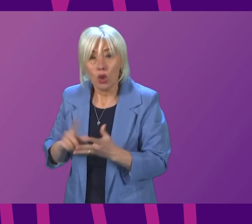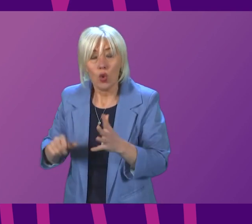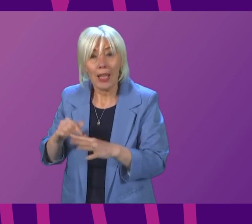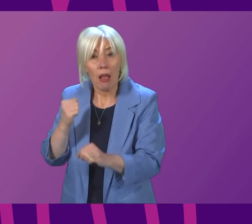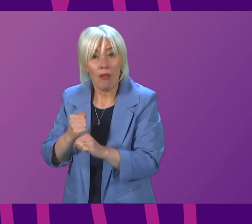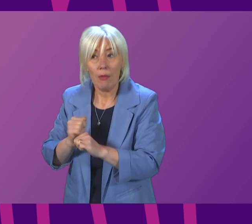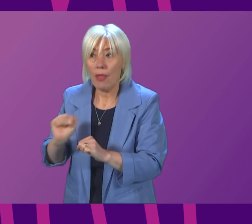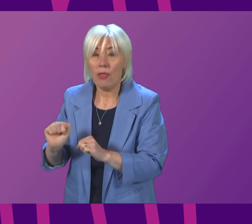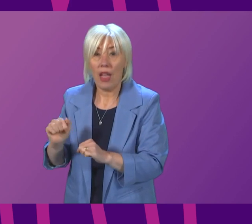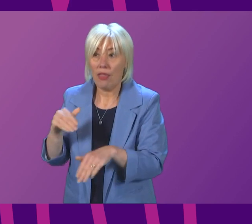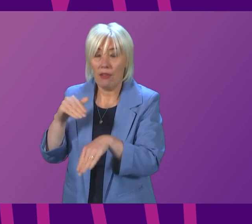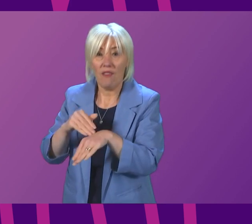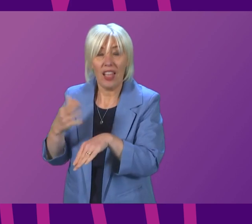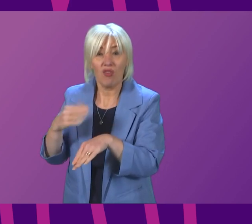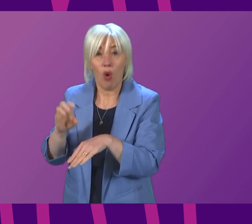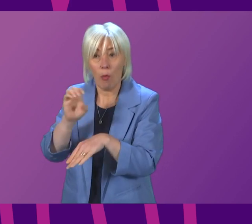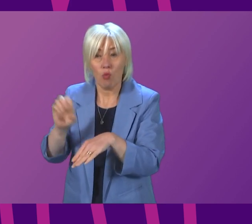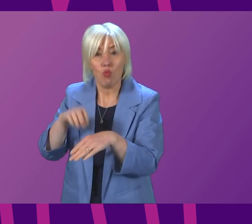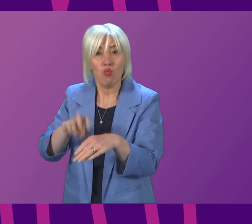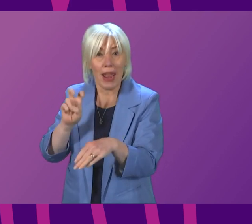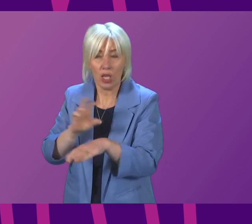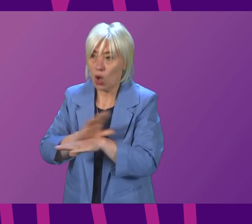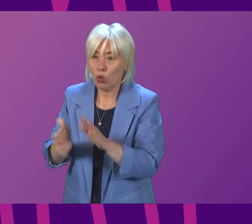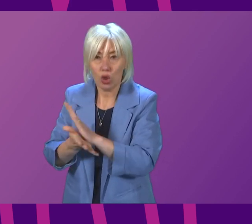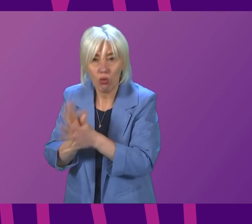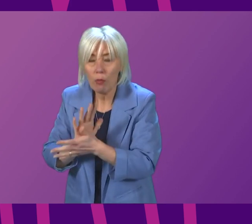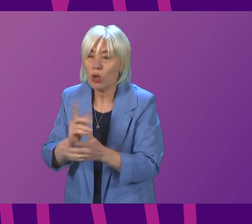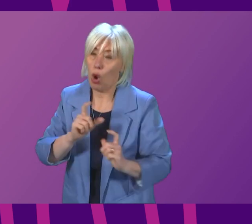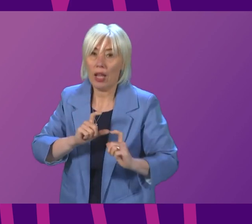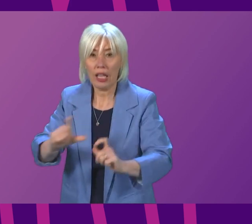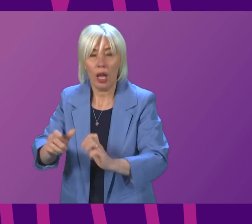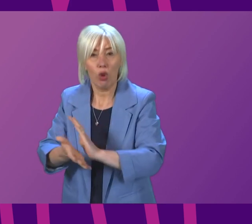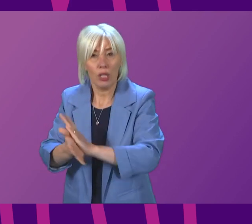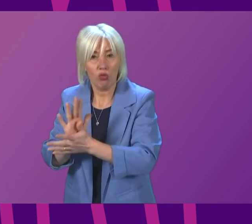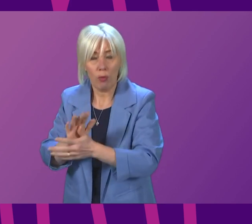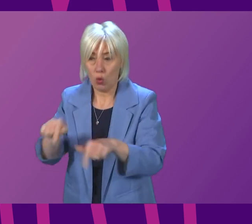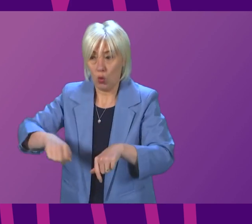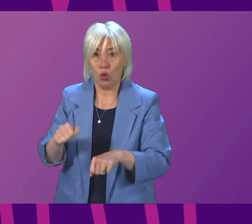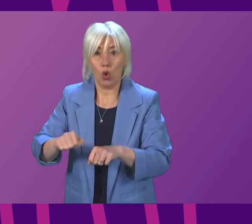of Brexit will not cause disruption or, indeed, continued disruption, to Scottish exporters.